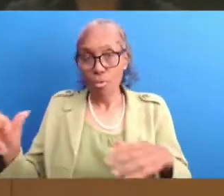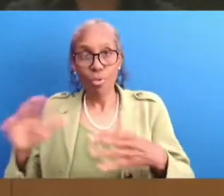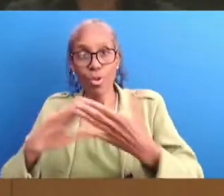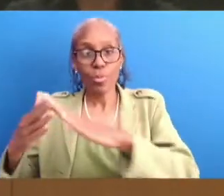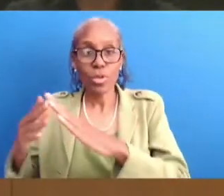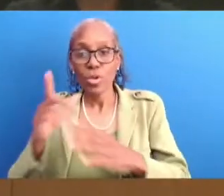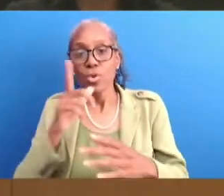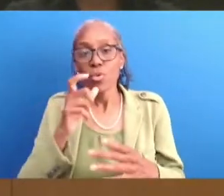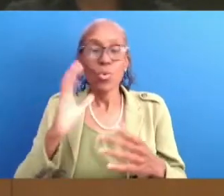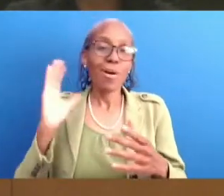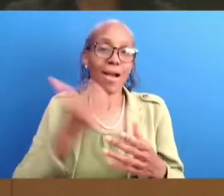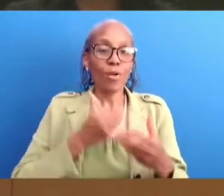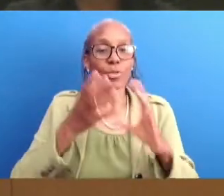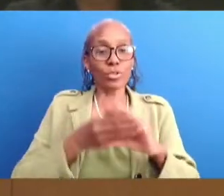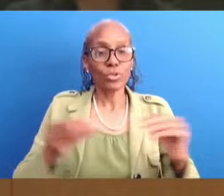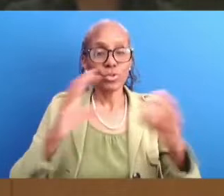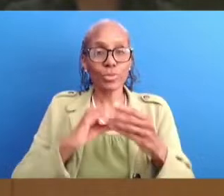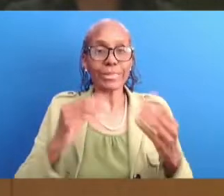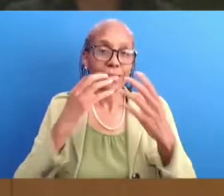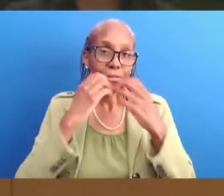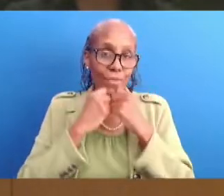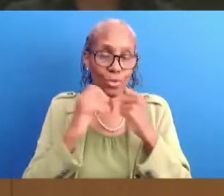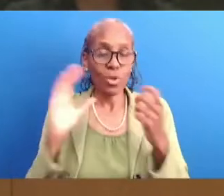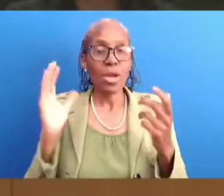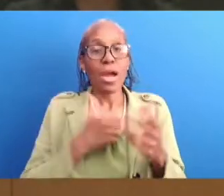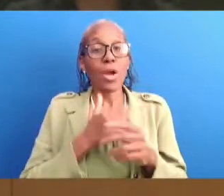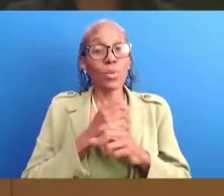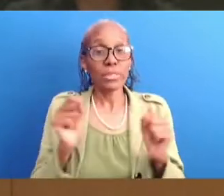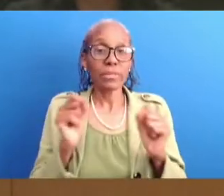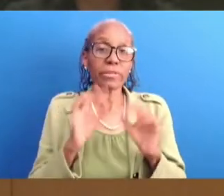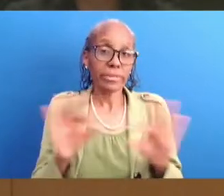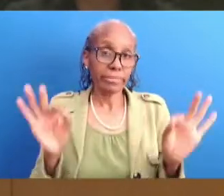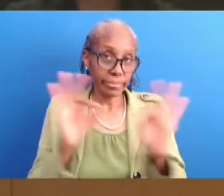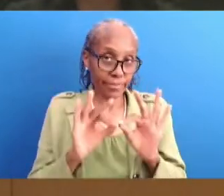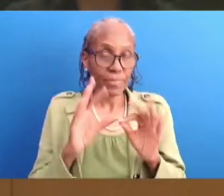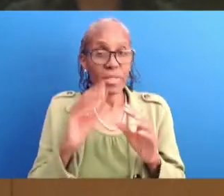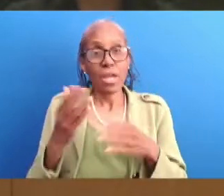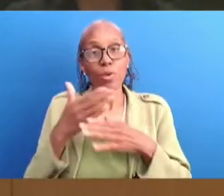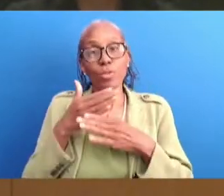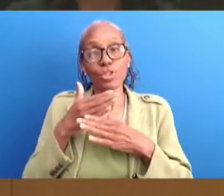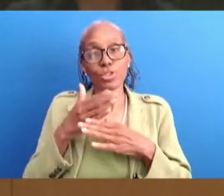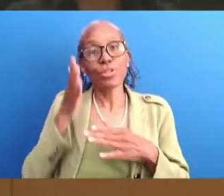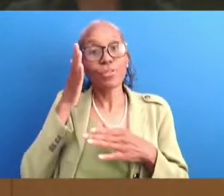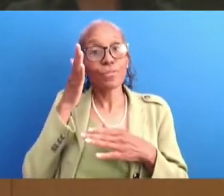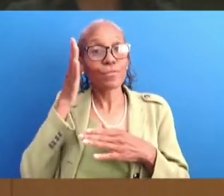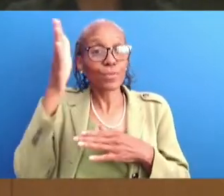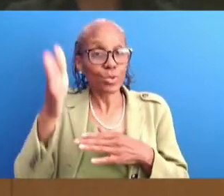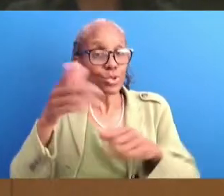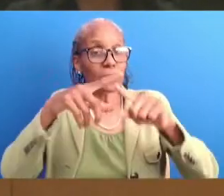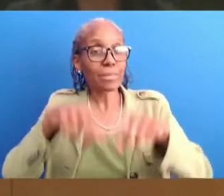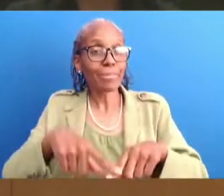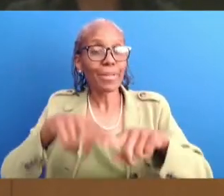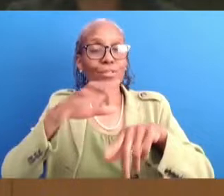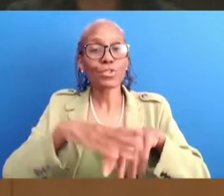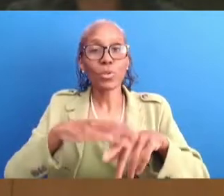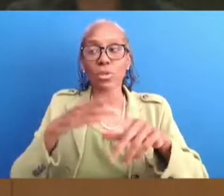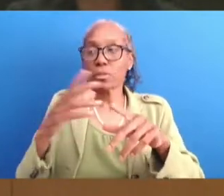THE JEWISH COMMUNITY, BUT TO ALL